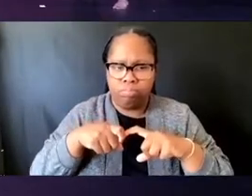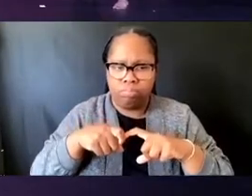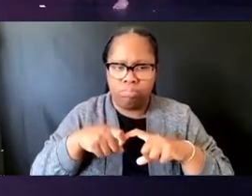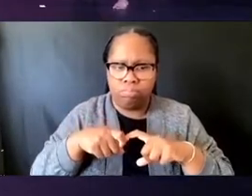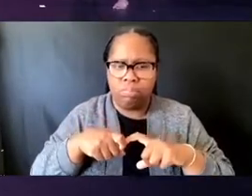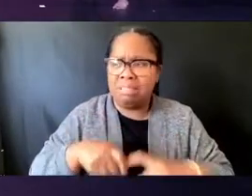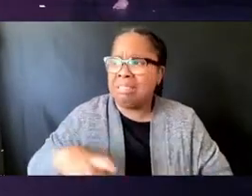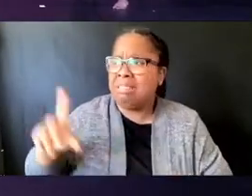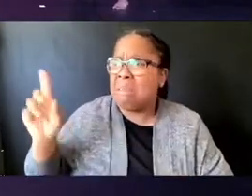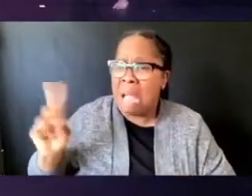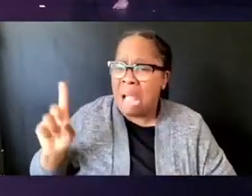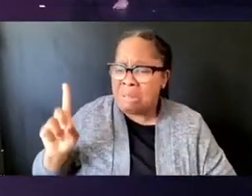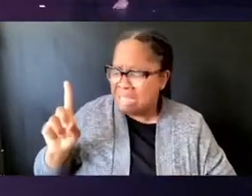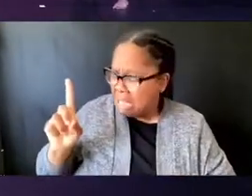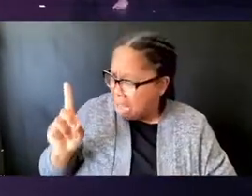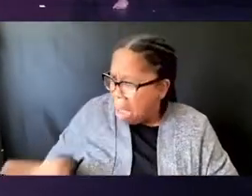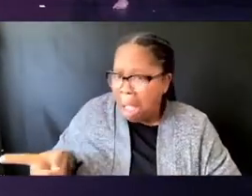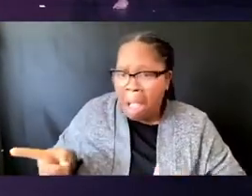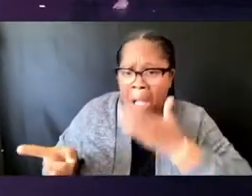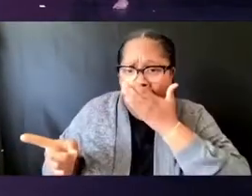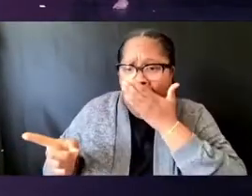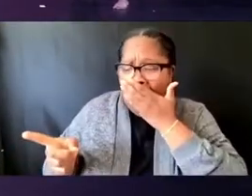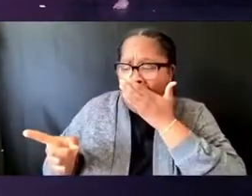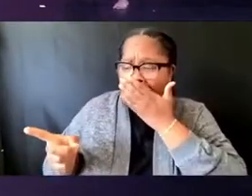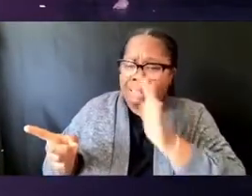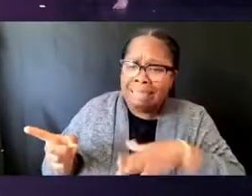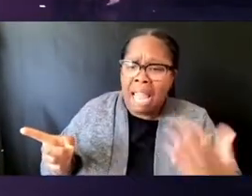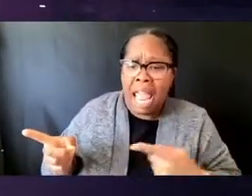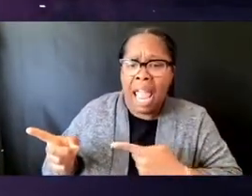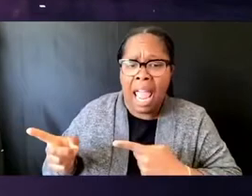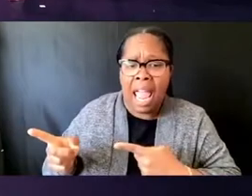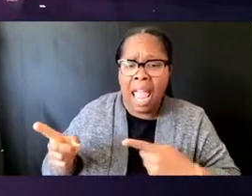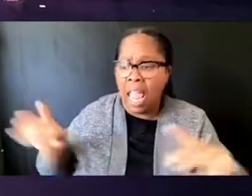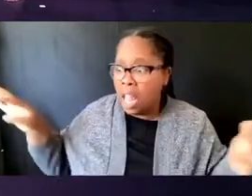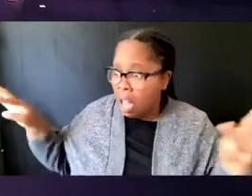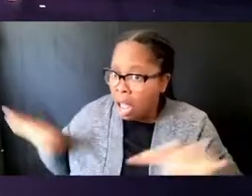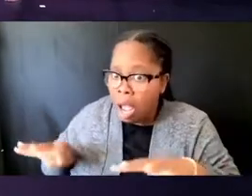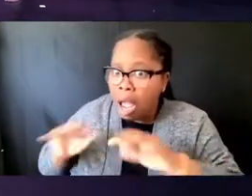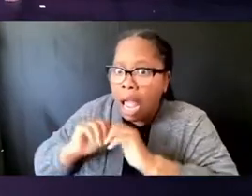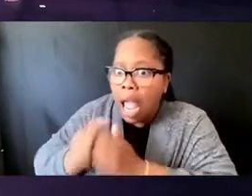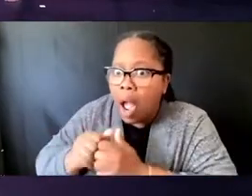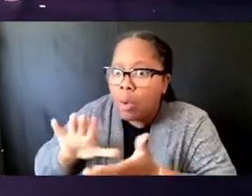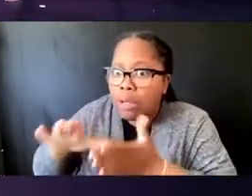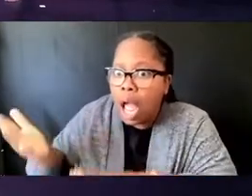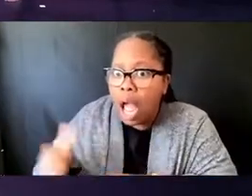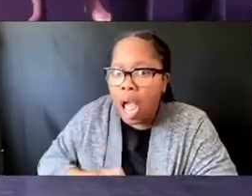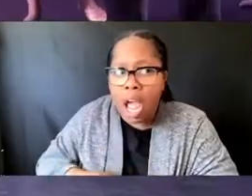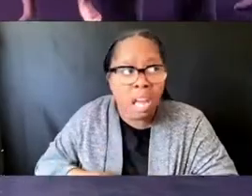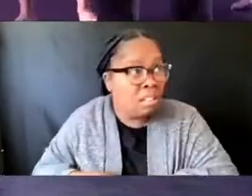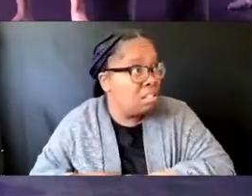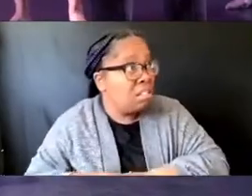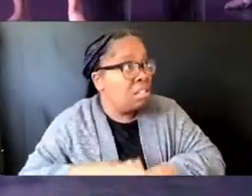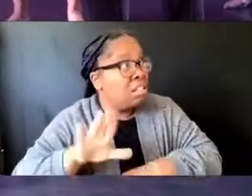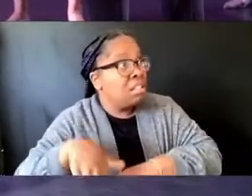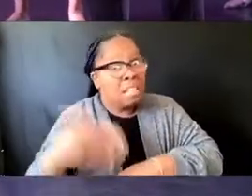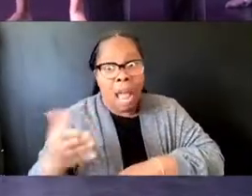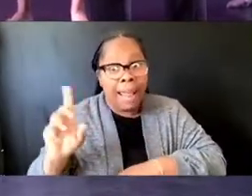Democracy is dead, y'all. How did it die? It died like this.